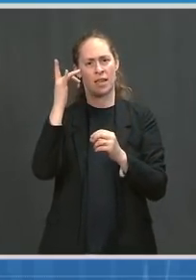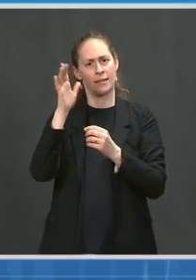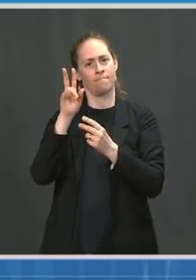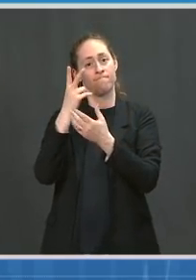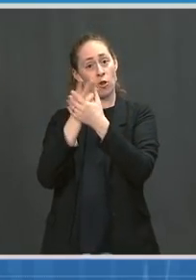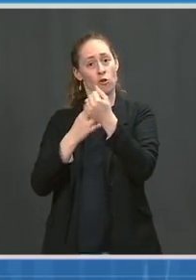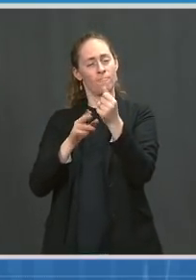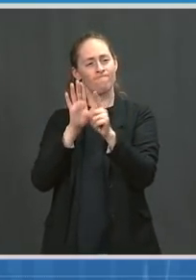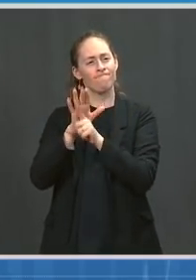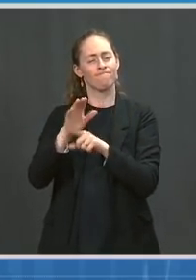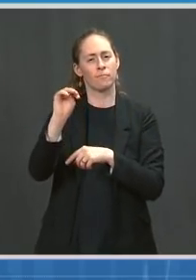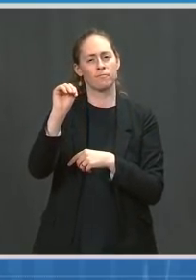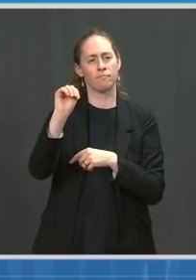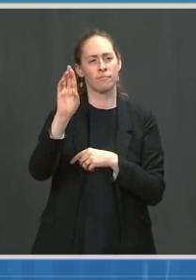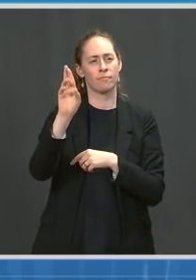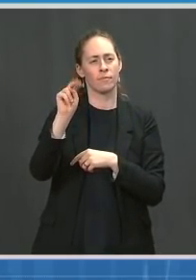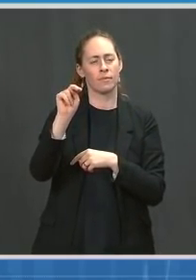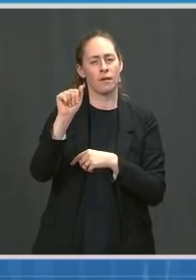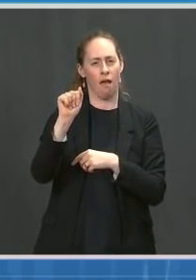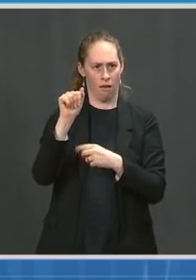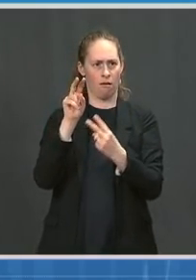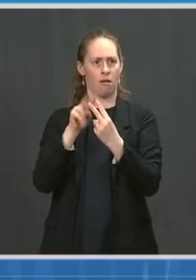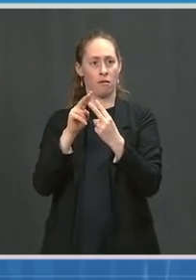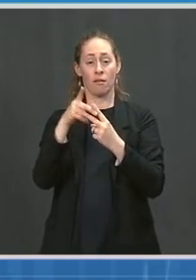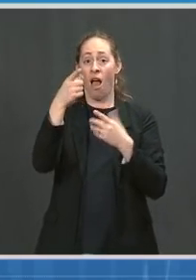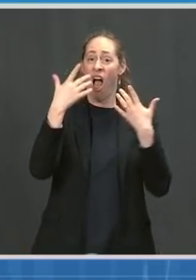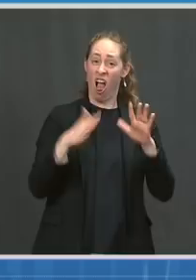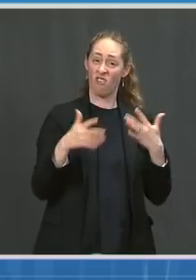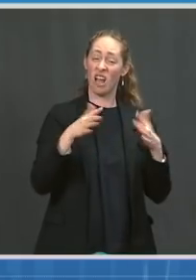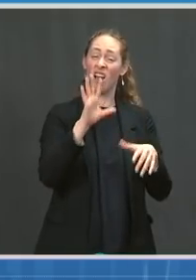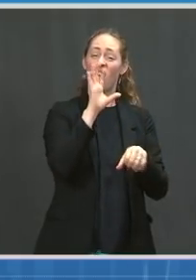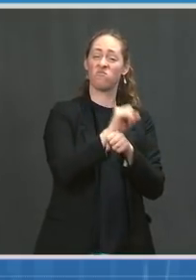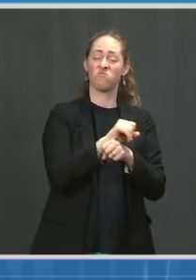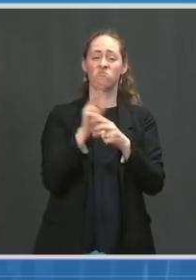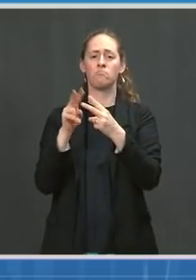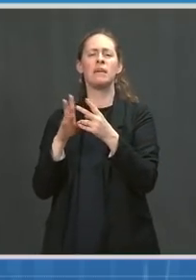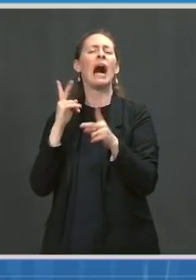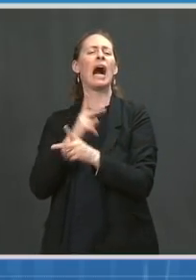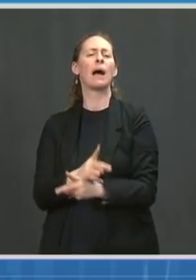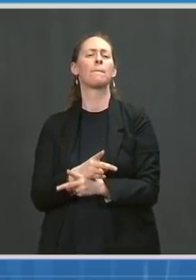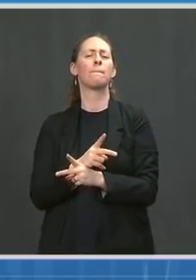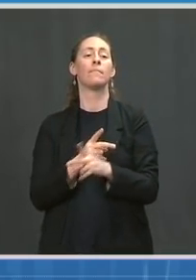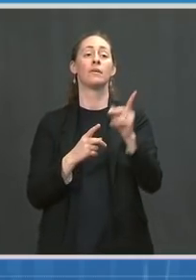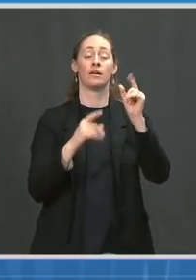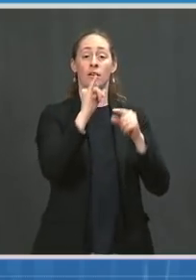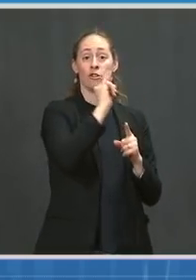and we will work with our partners across the country to reschedule those who are intending to get the Johnson & Johnson vaccine.